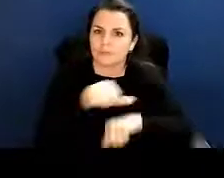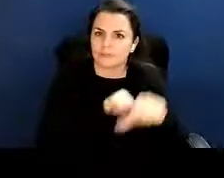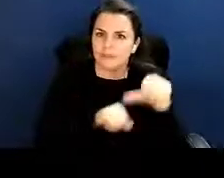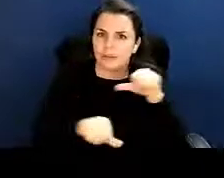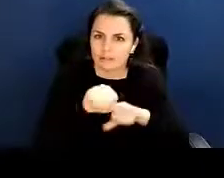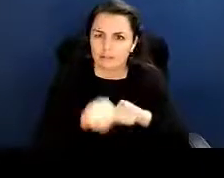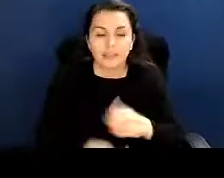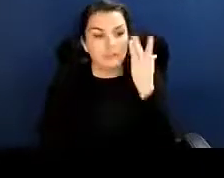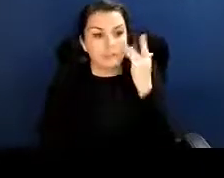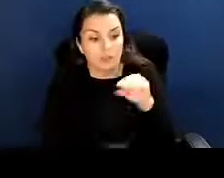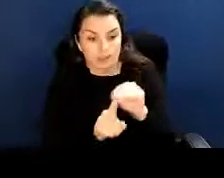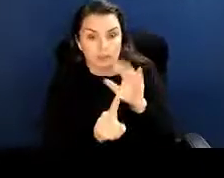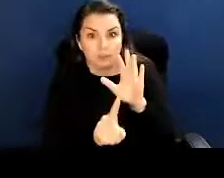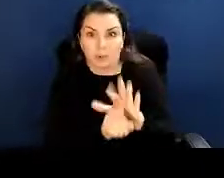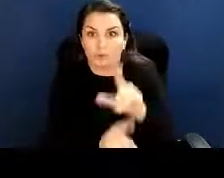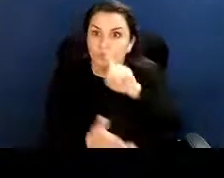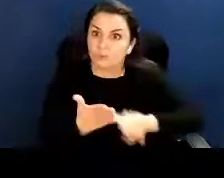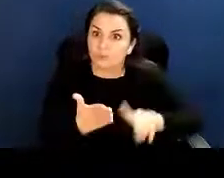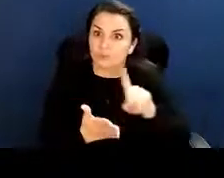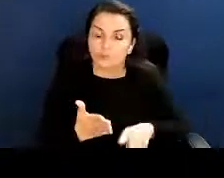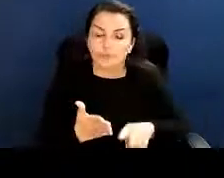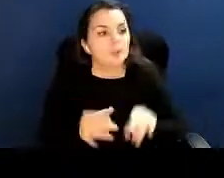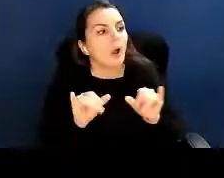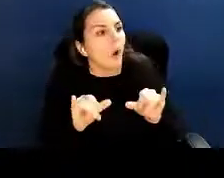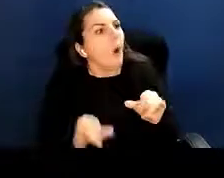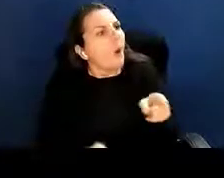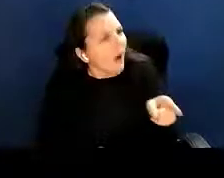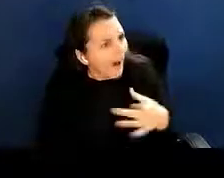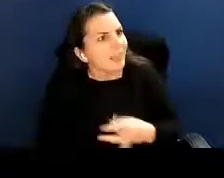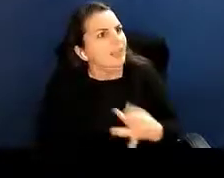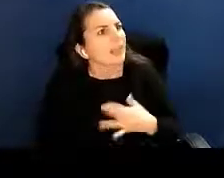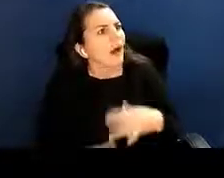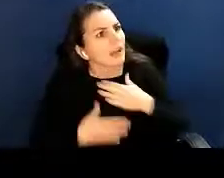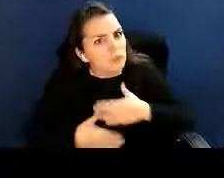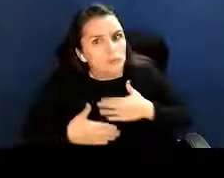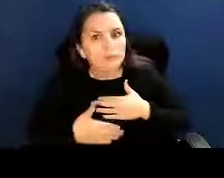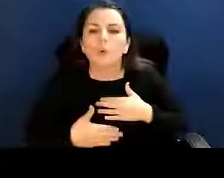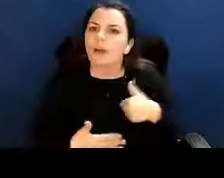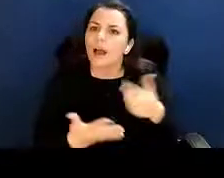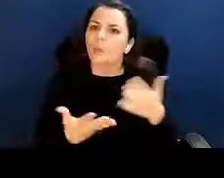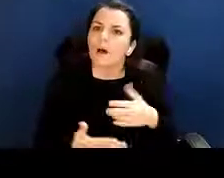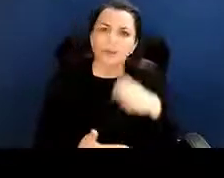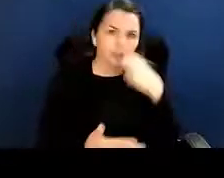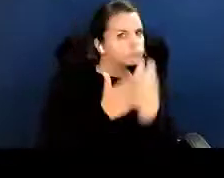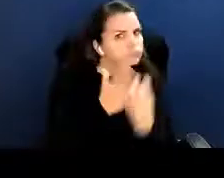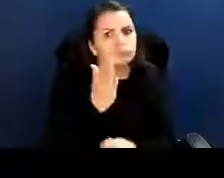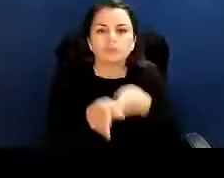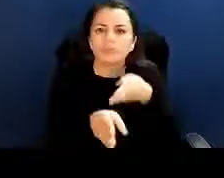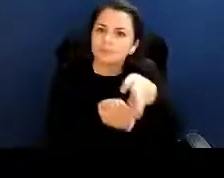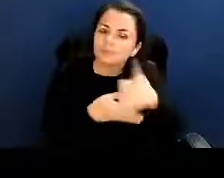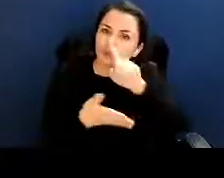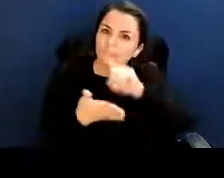is one of the ways you might realize that you want to go on and do it as your career. The other is to help strengthen